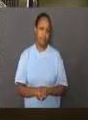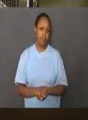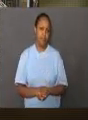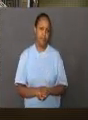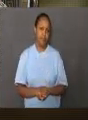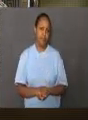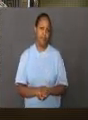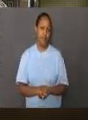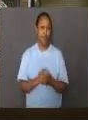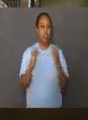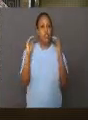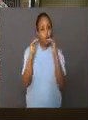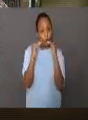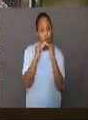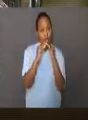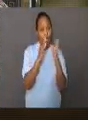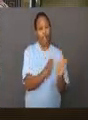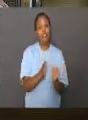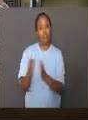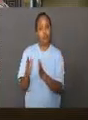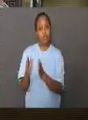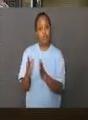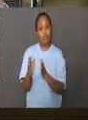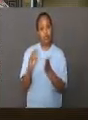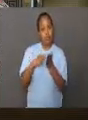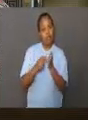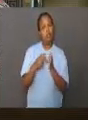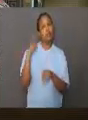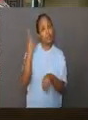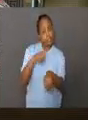an equal arrangement would not take into account